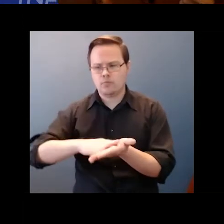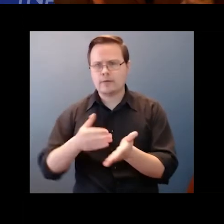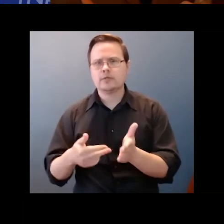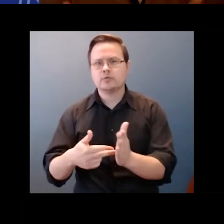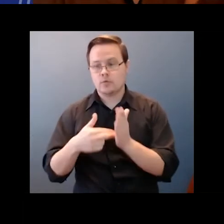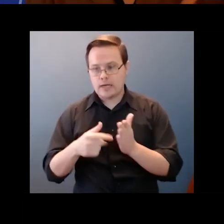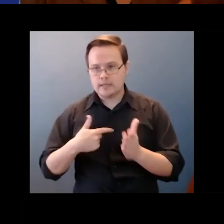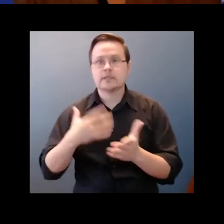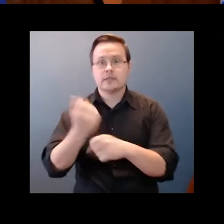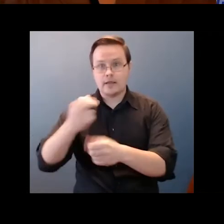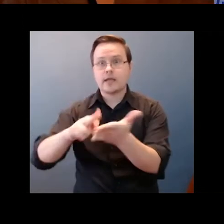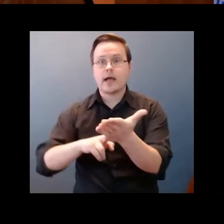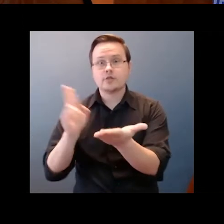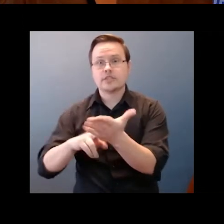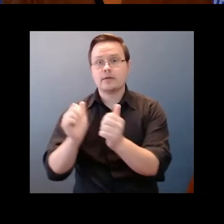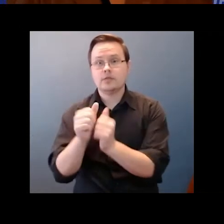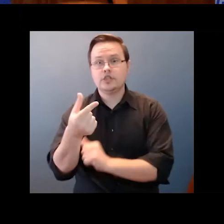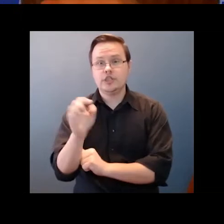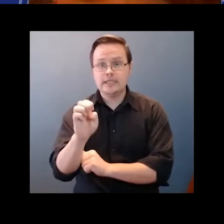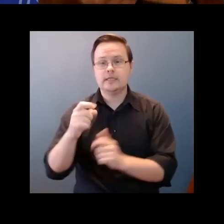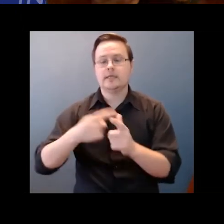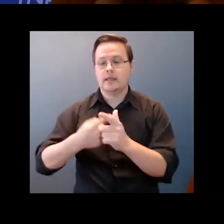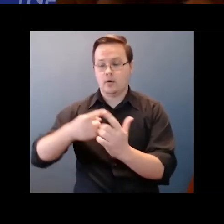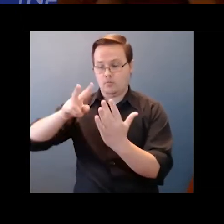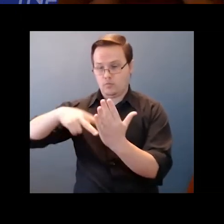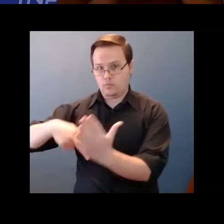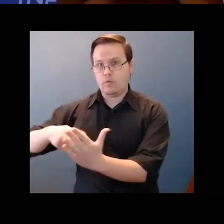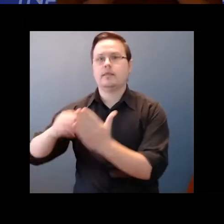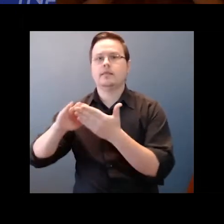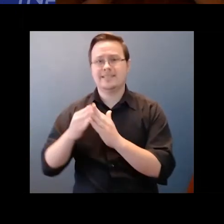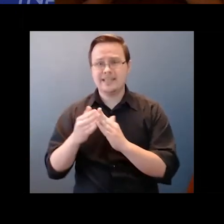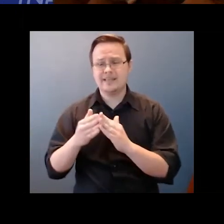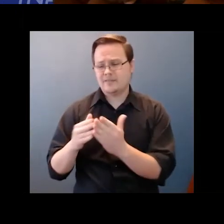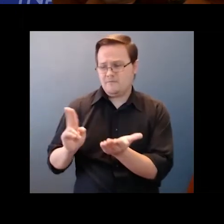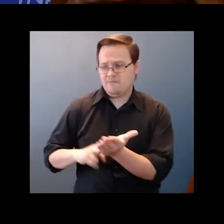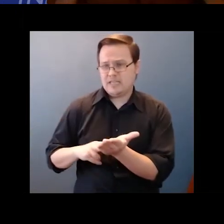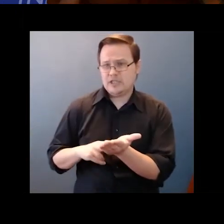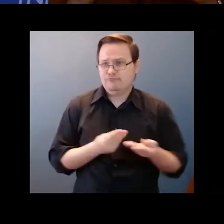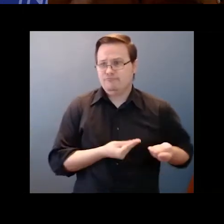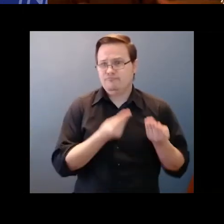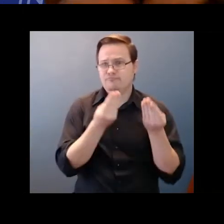GE and in fact read the city had signed over rights to